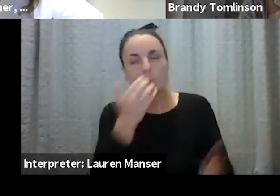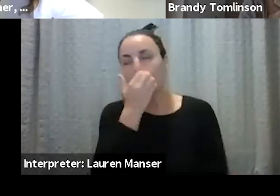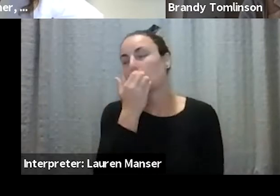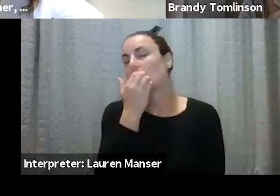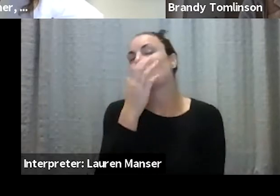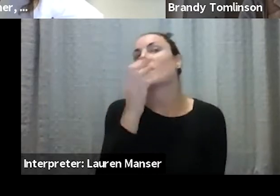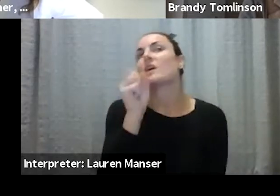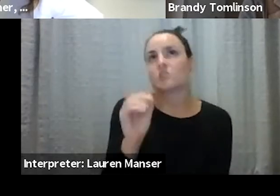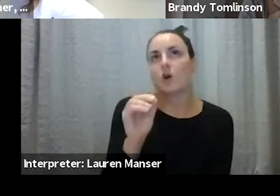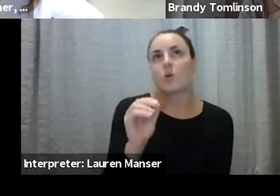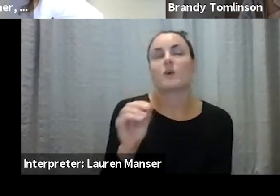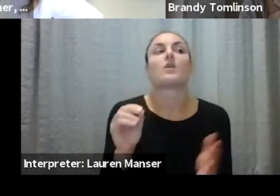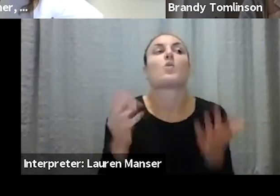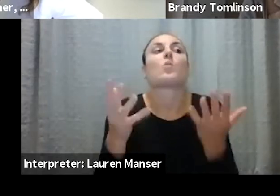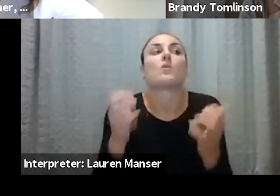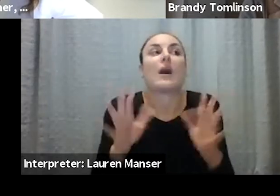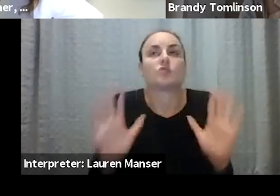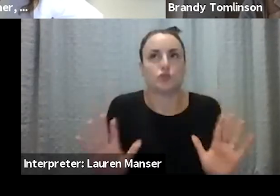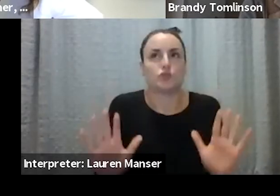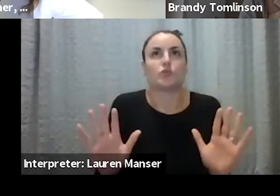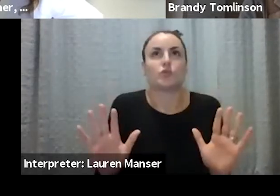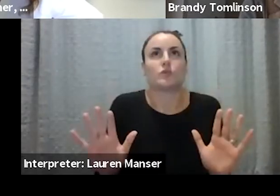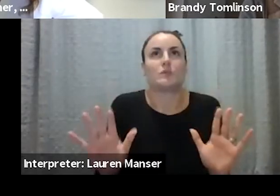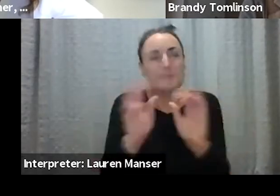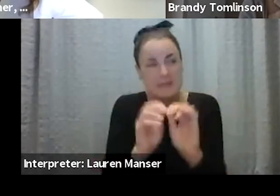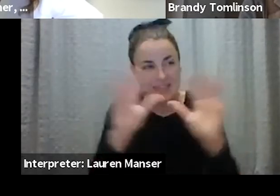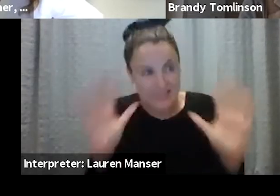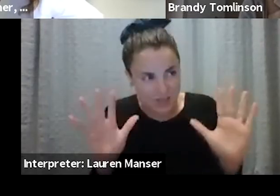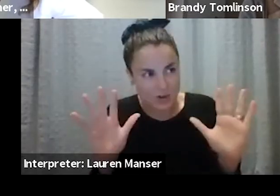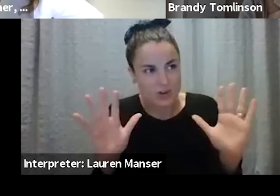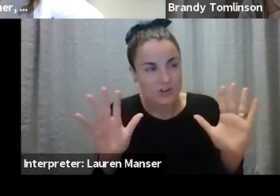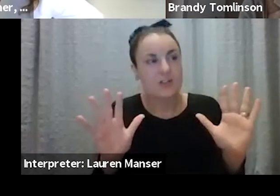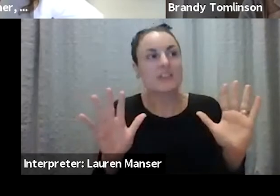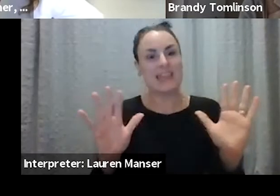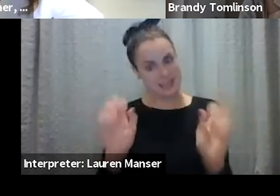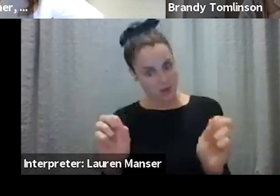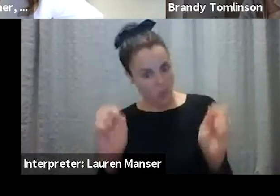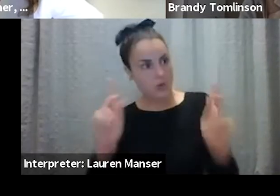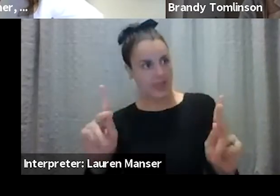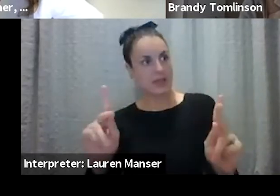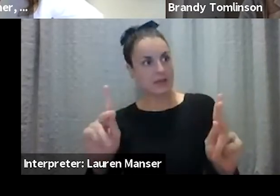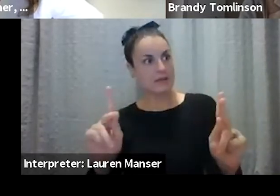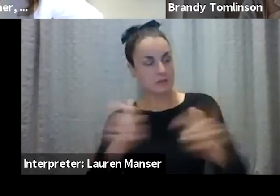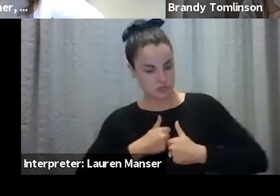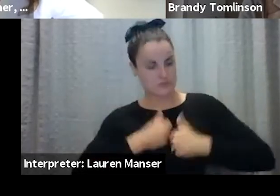by disclosing your disability and by requesting an accommodation, but quite the contrary.